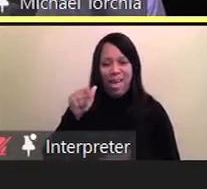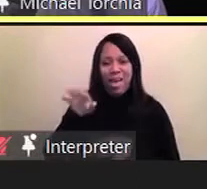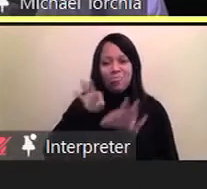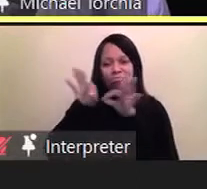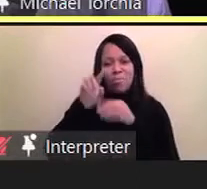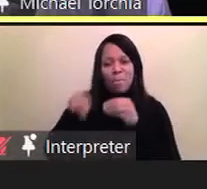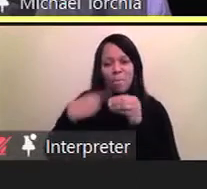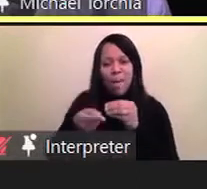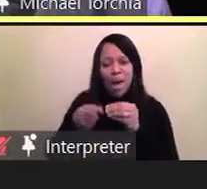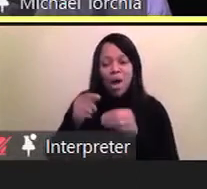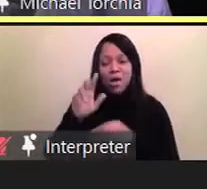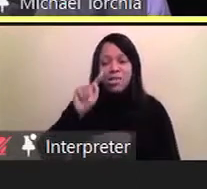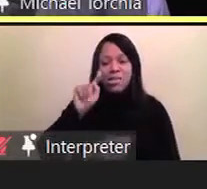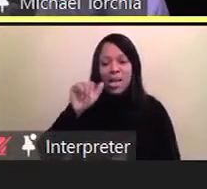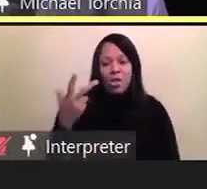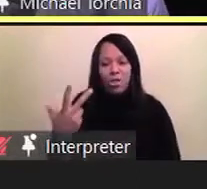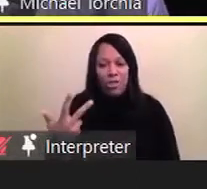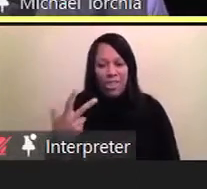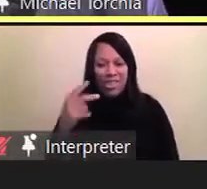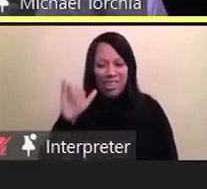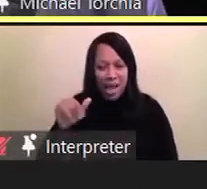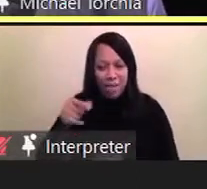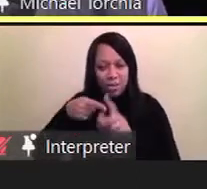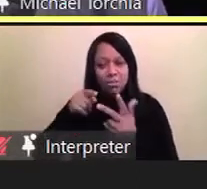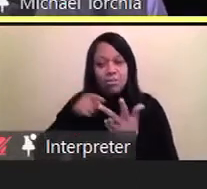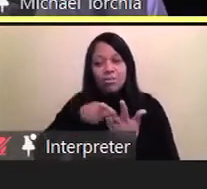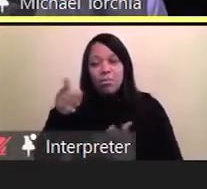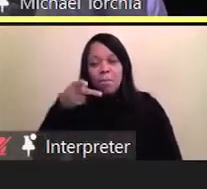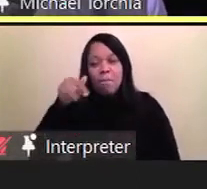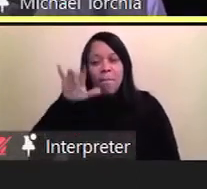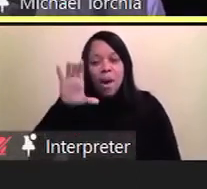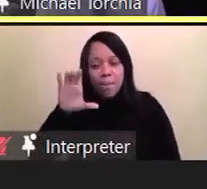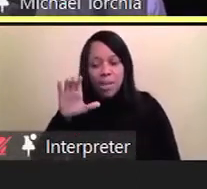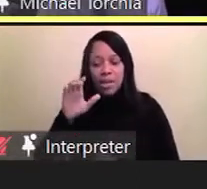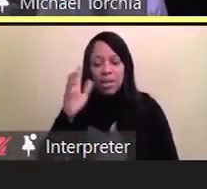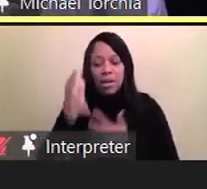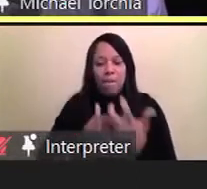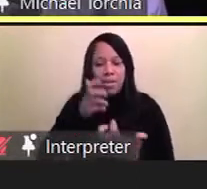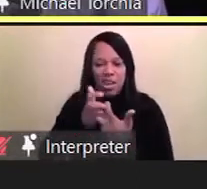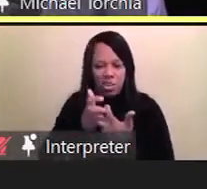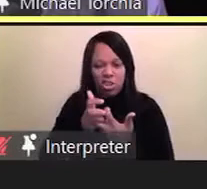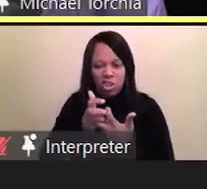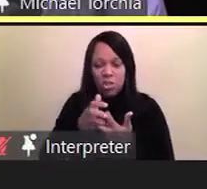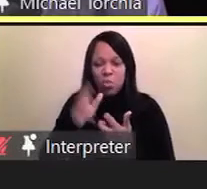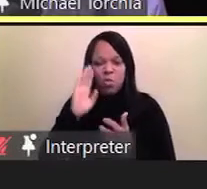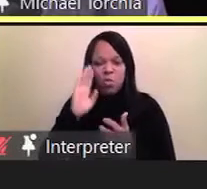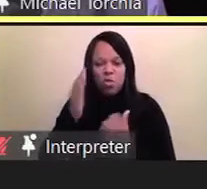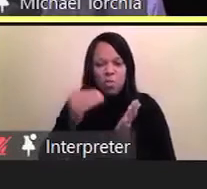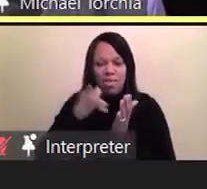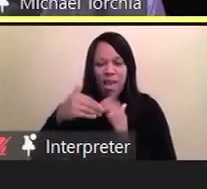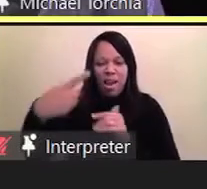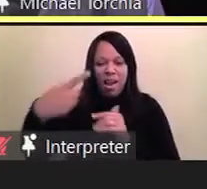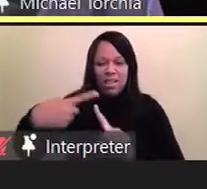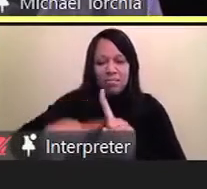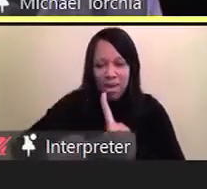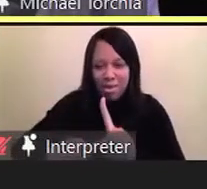And we'll be repeating that next month if you're interested in the public accommodations presentation.